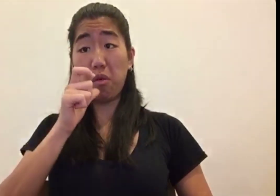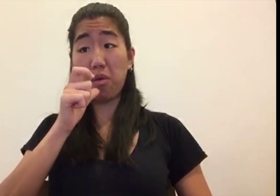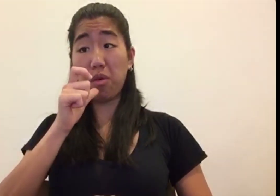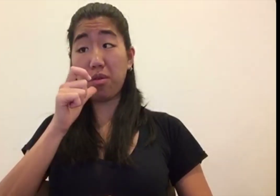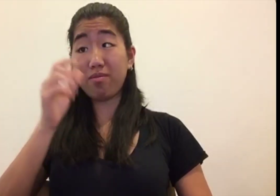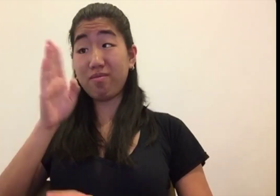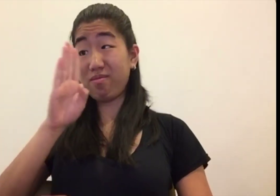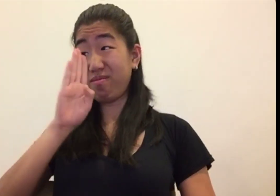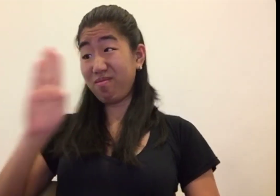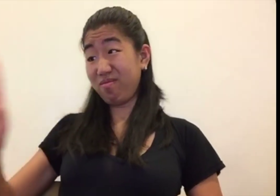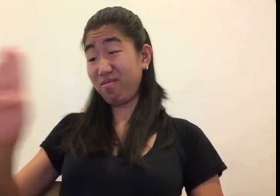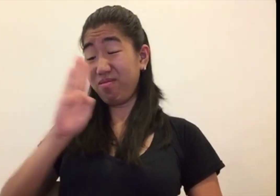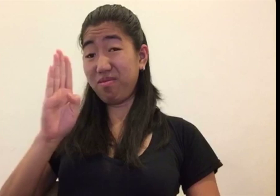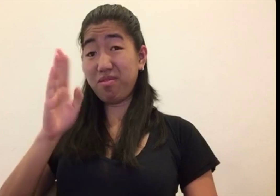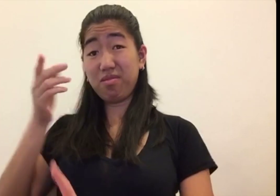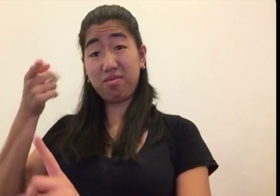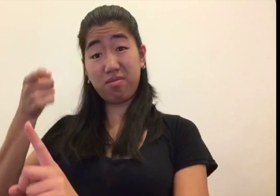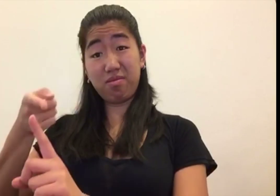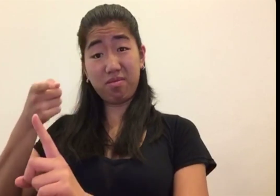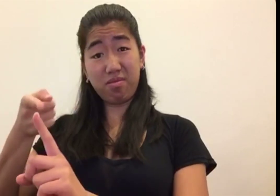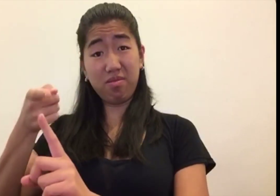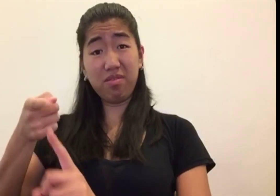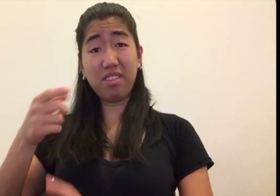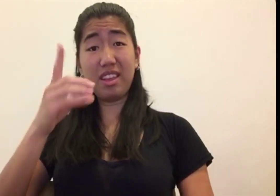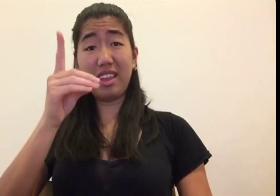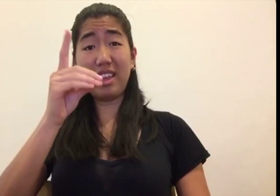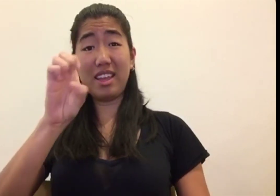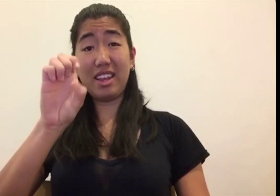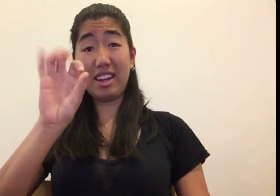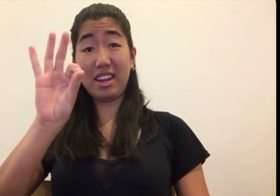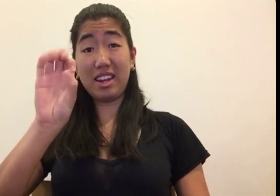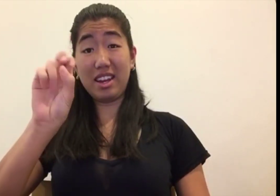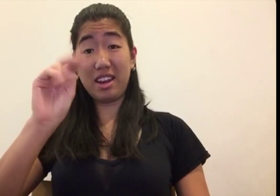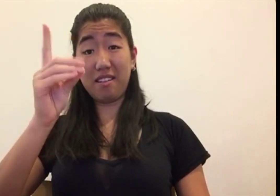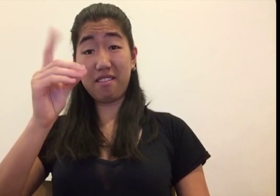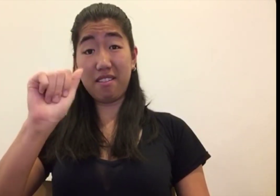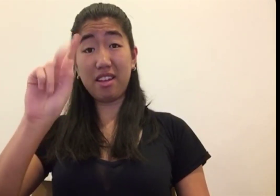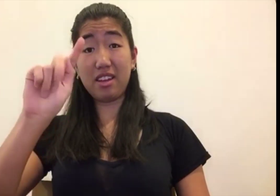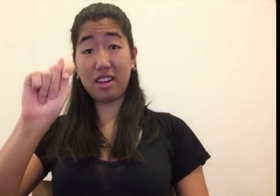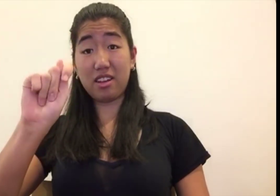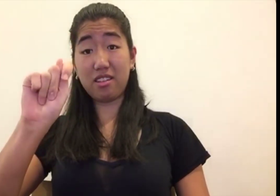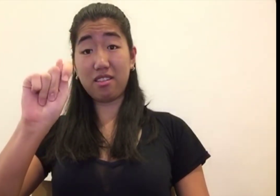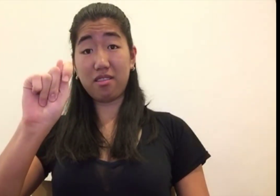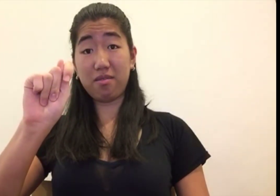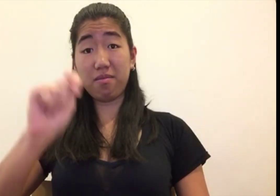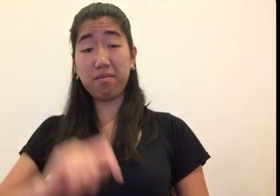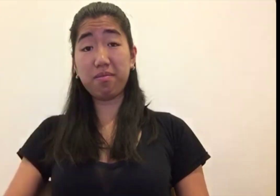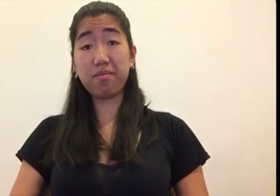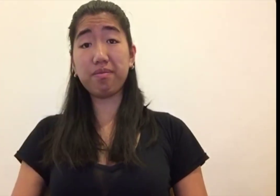I would like to address the defendant directly.